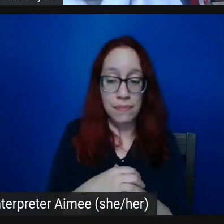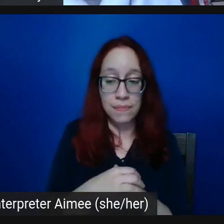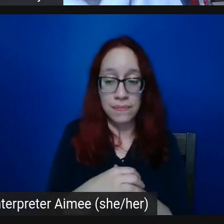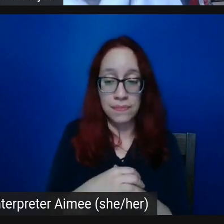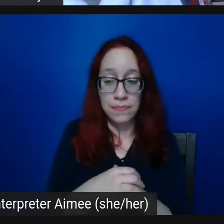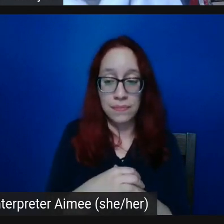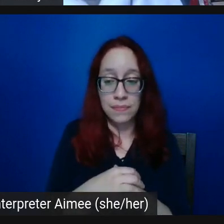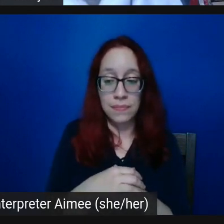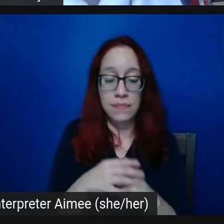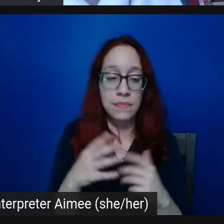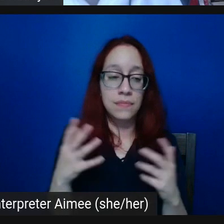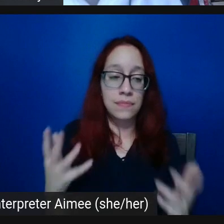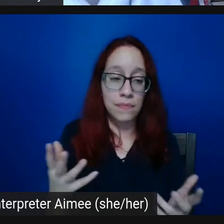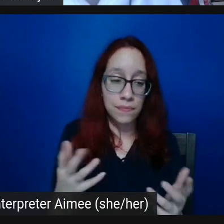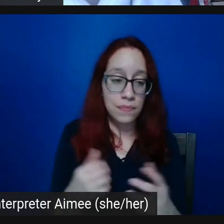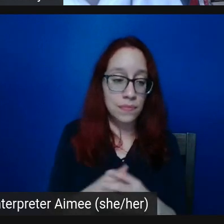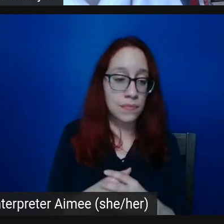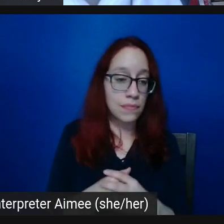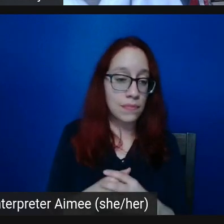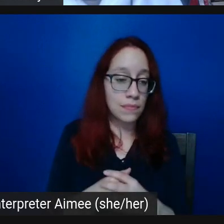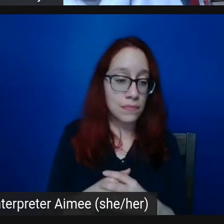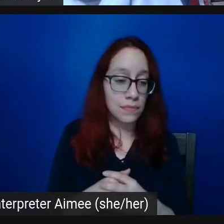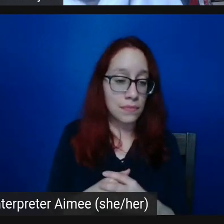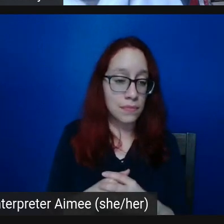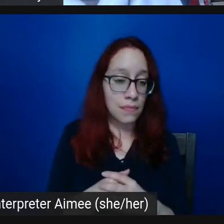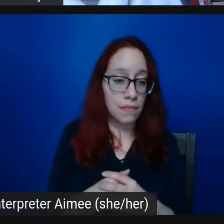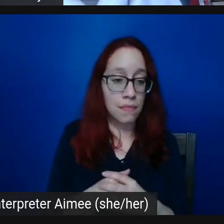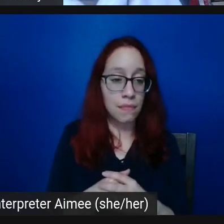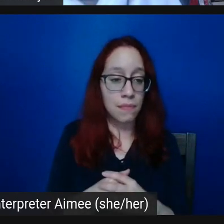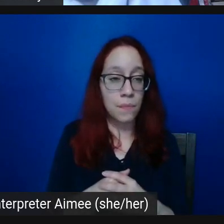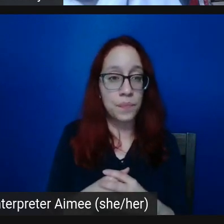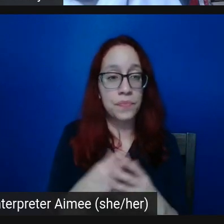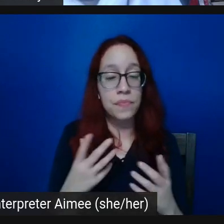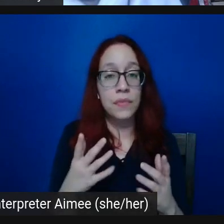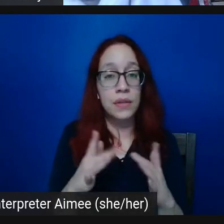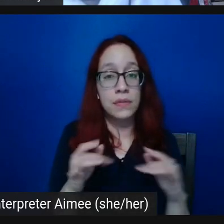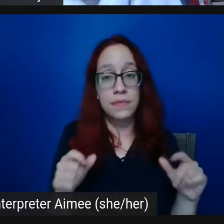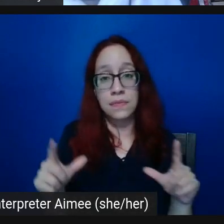then the website serves its basic purpose.